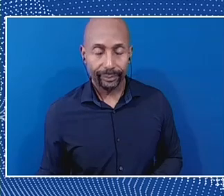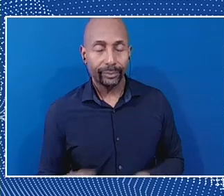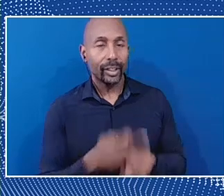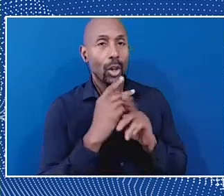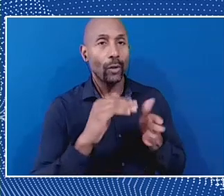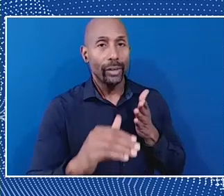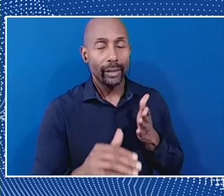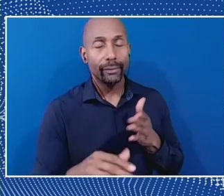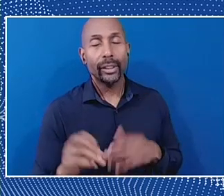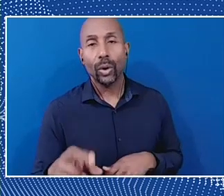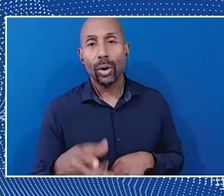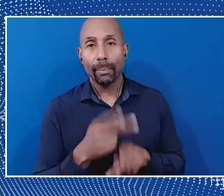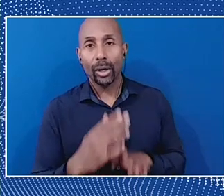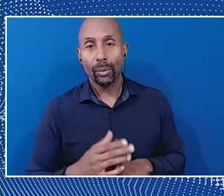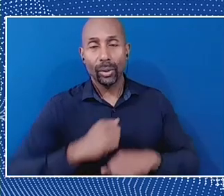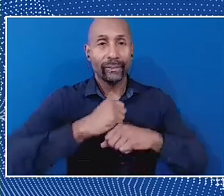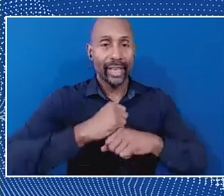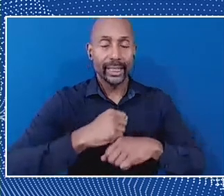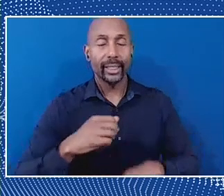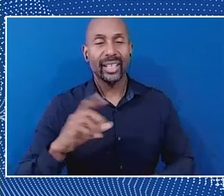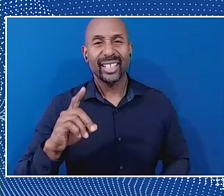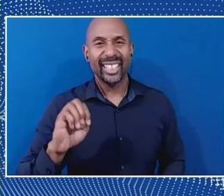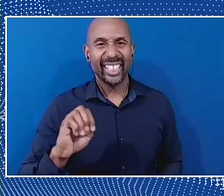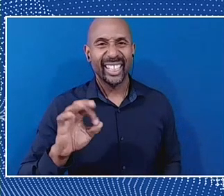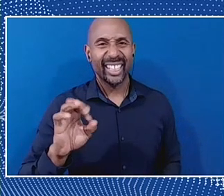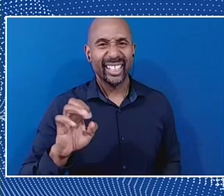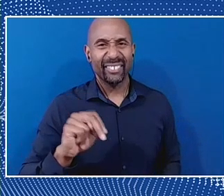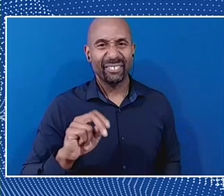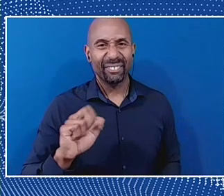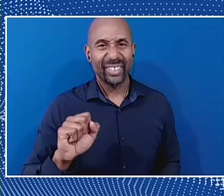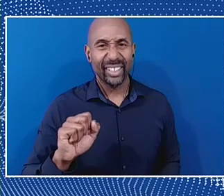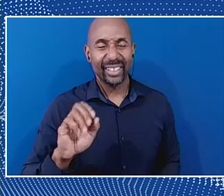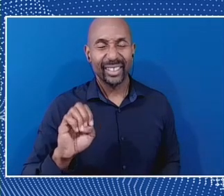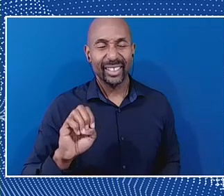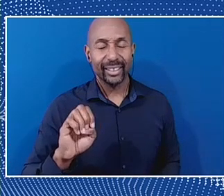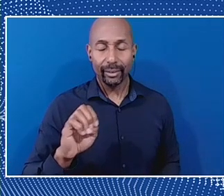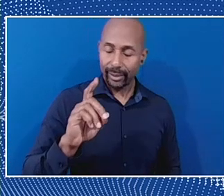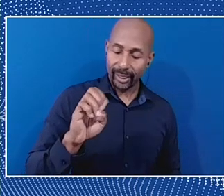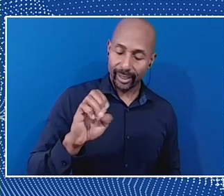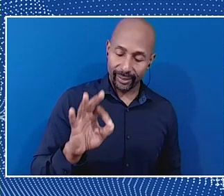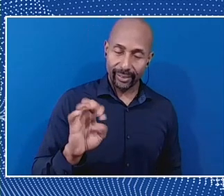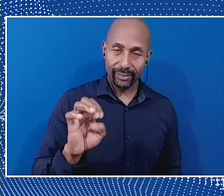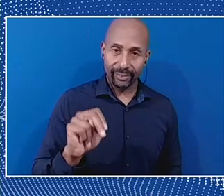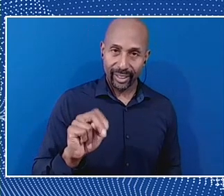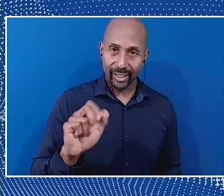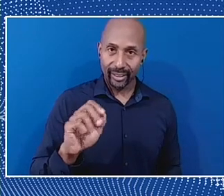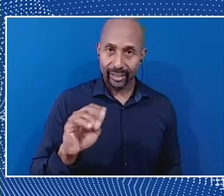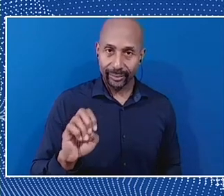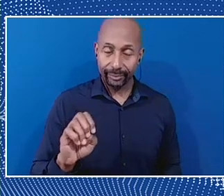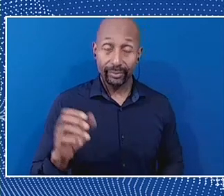people filling it out, the website tends to go down and making it unavailable.